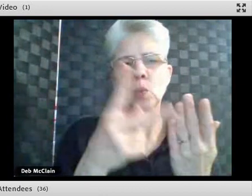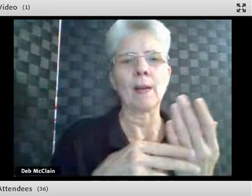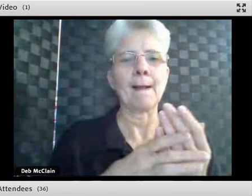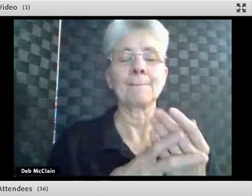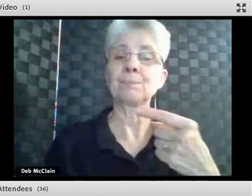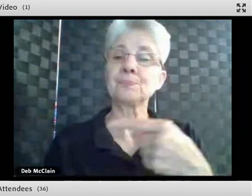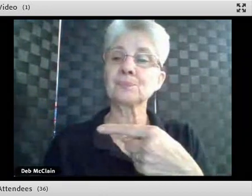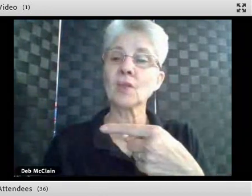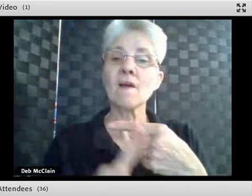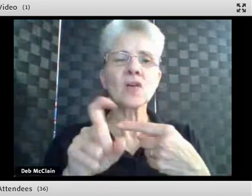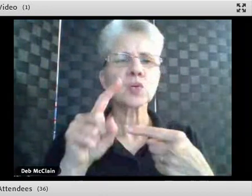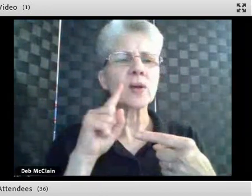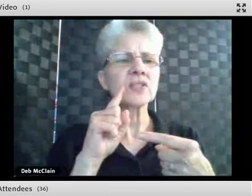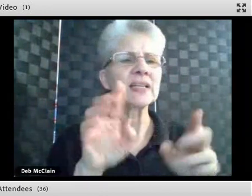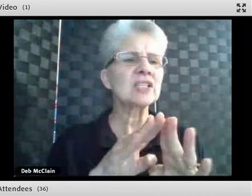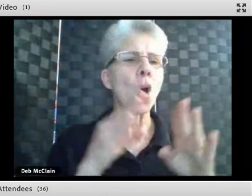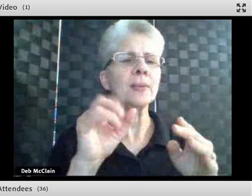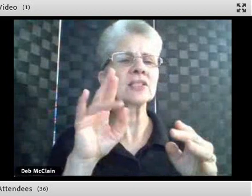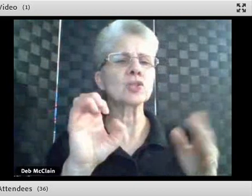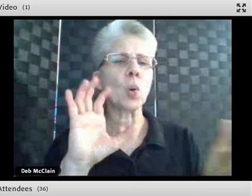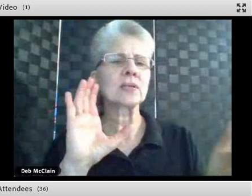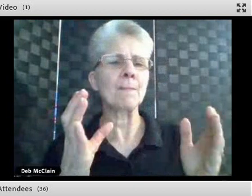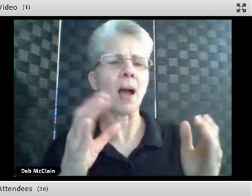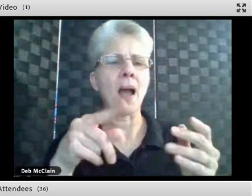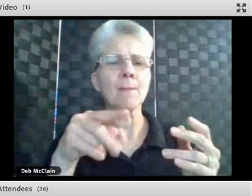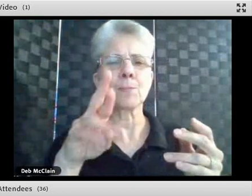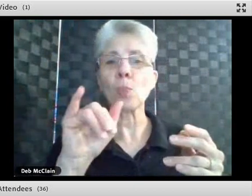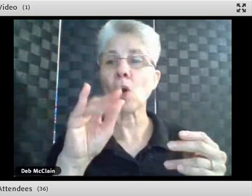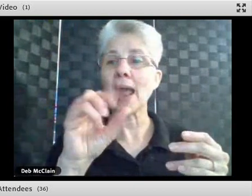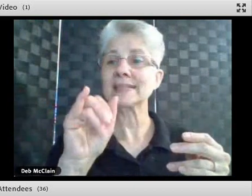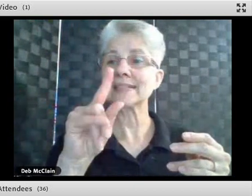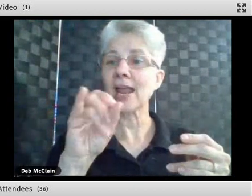And the first question is always open-source versus proprietary file formats.